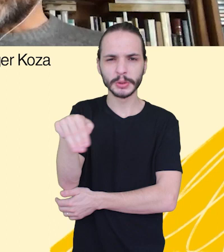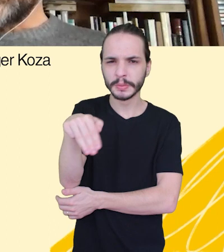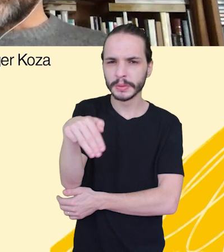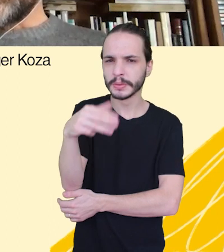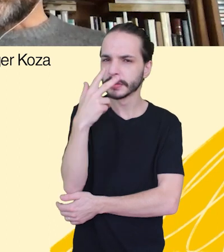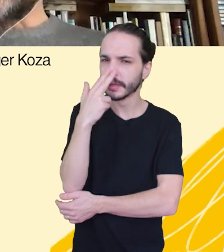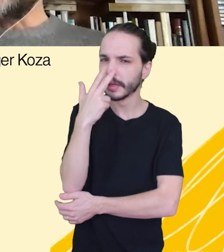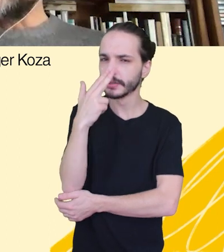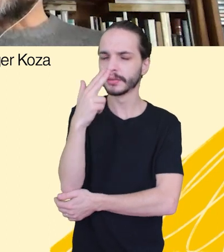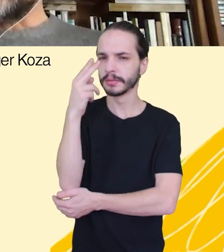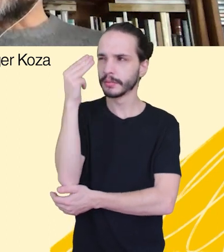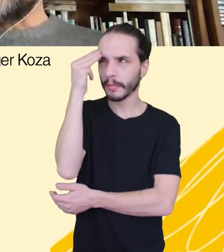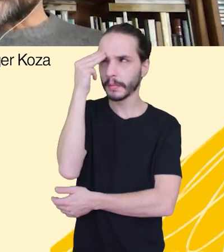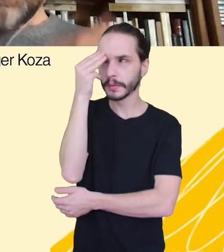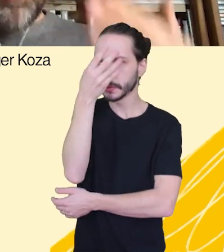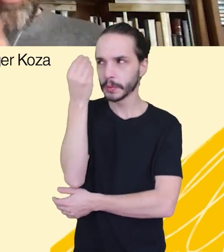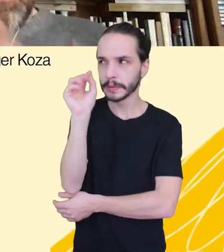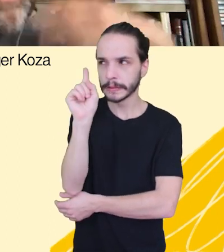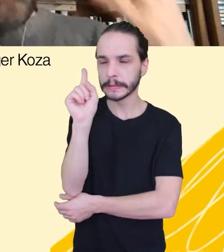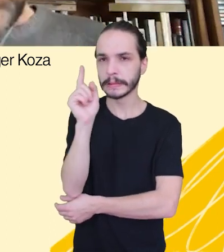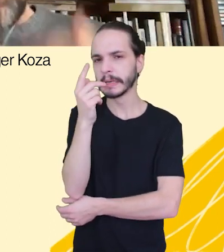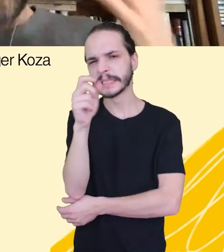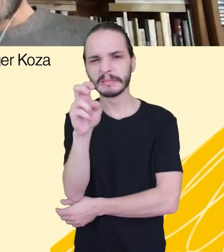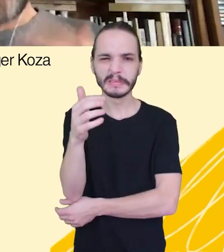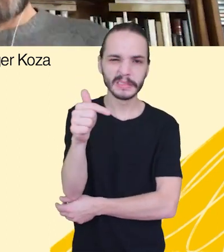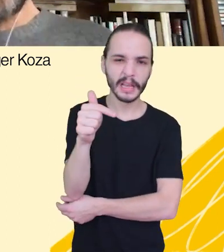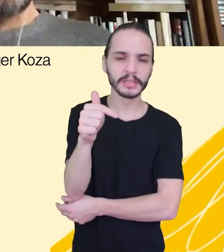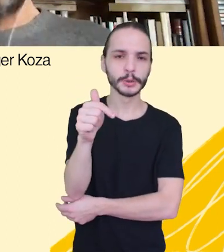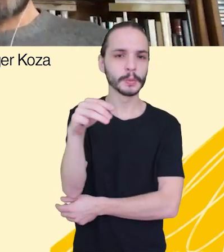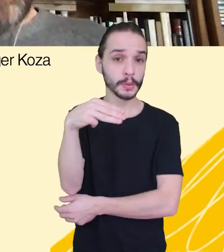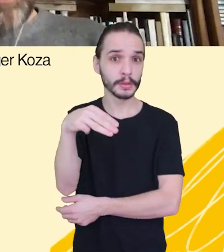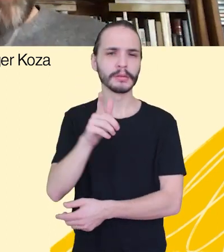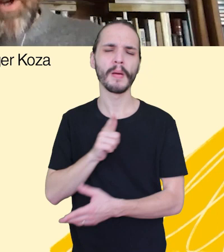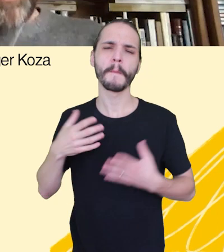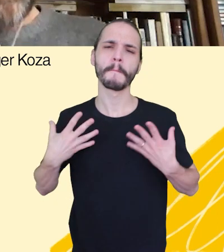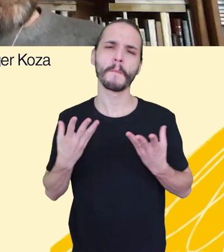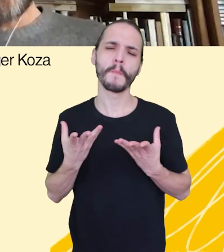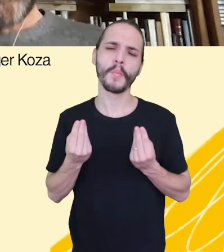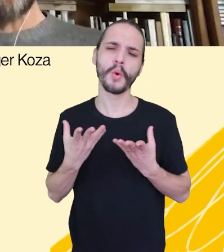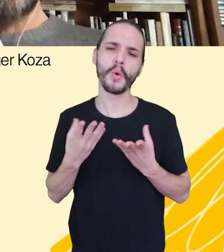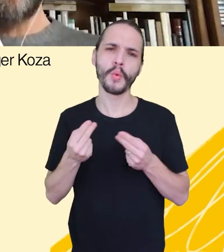And there is a lot of stuff over there. Can we go a little bit on that?